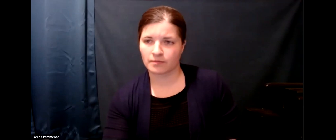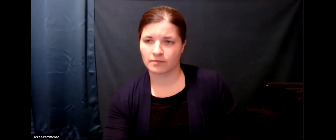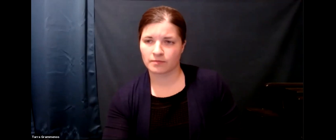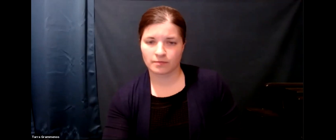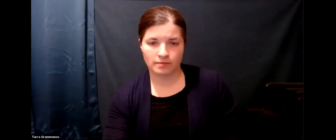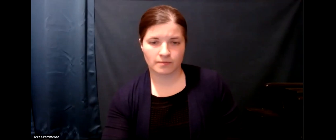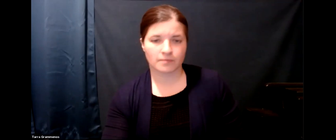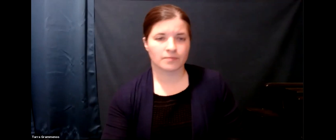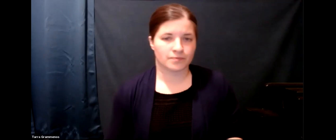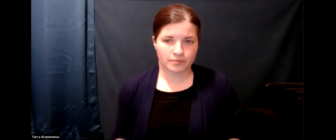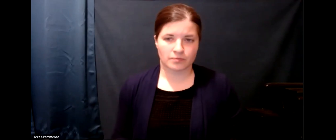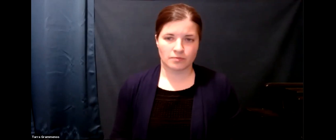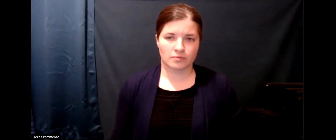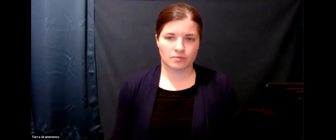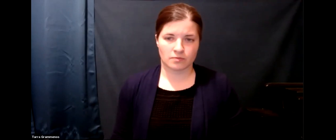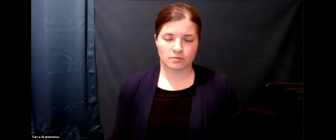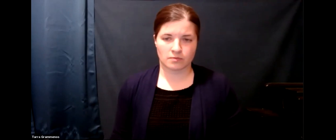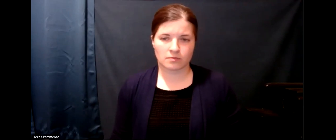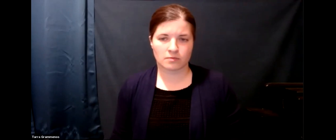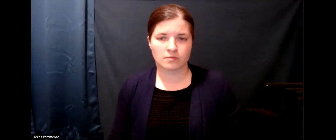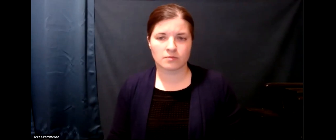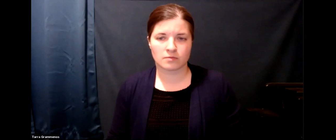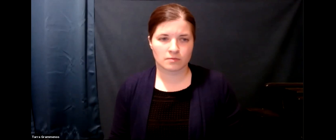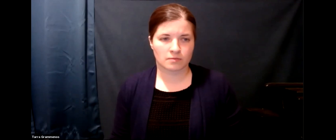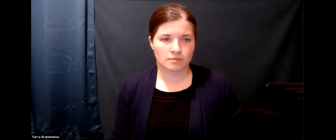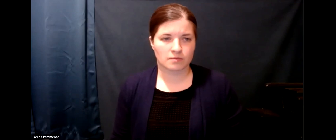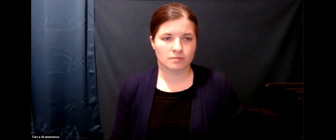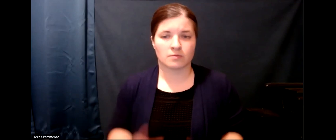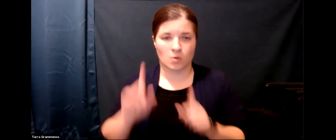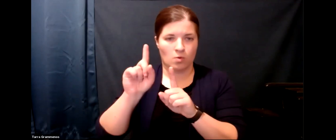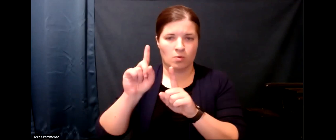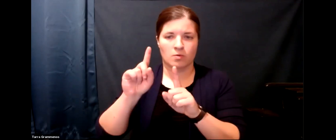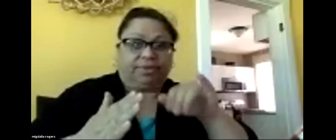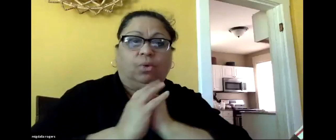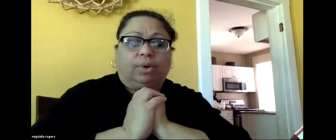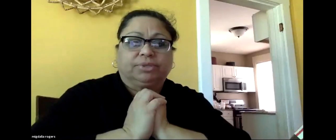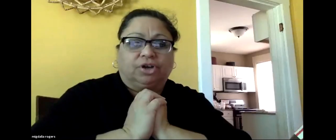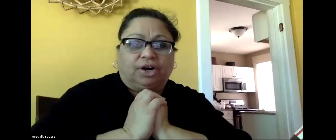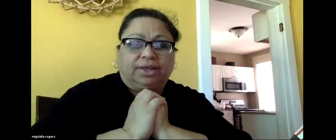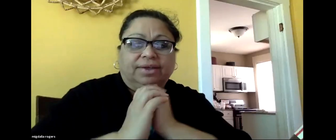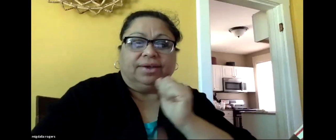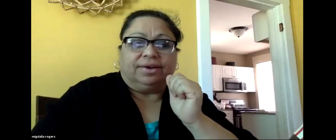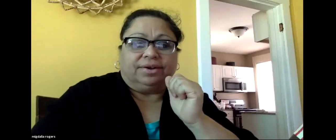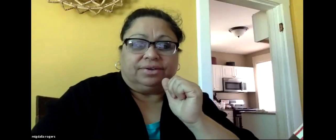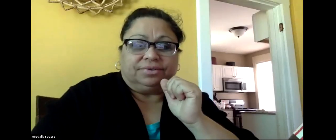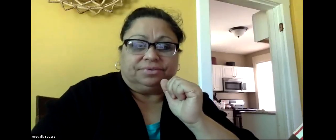Really, some people feel a little bit hesitant about --